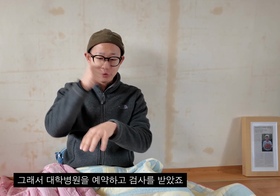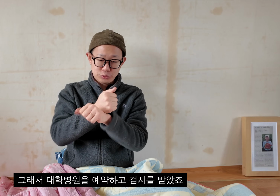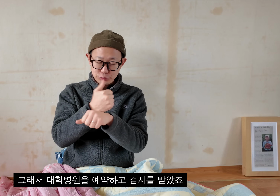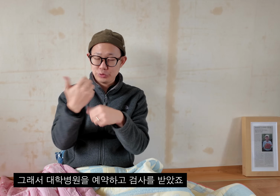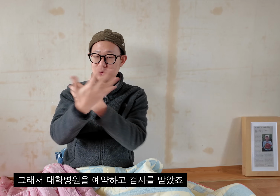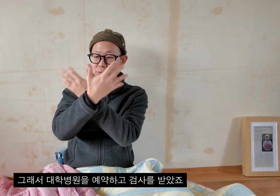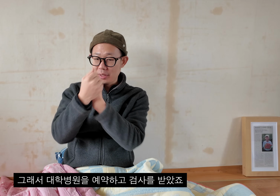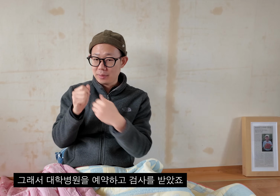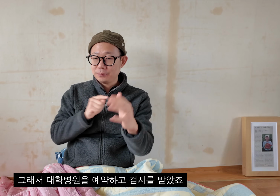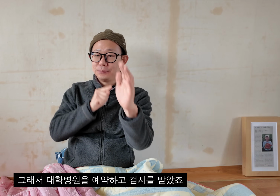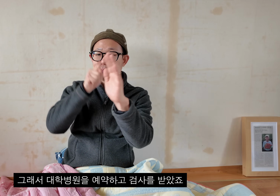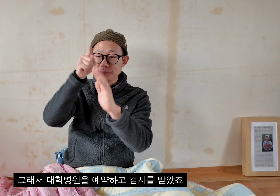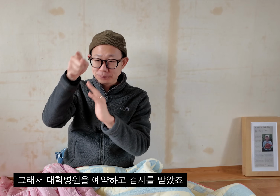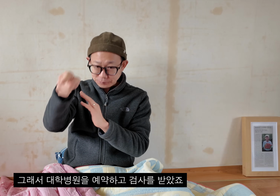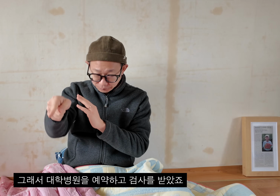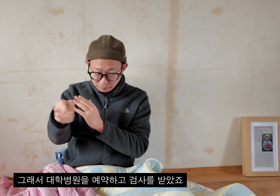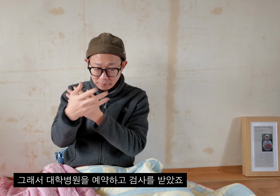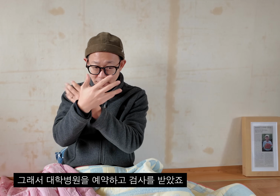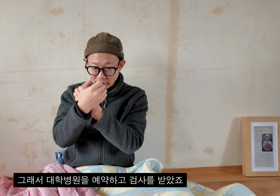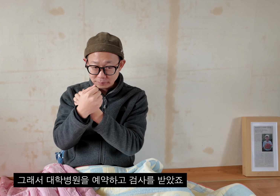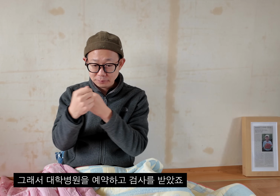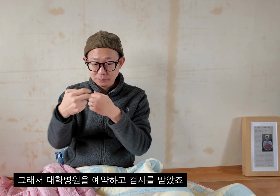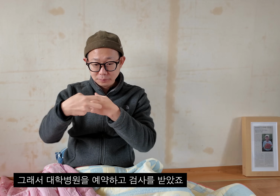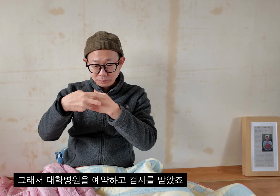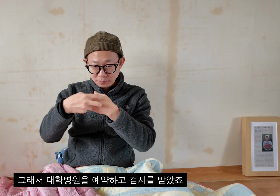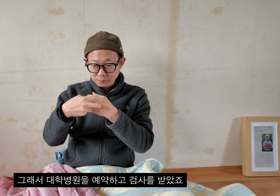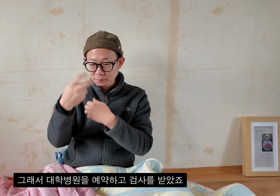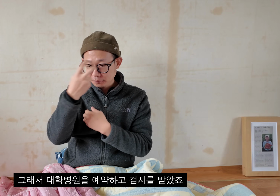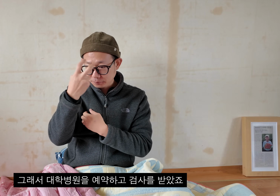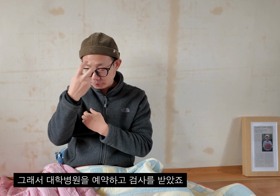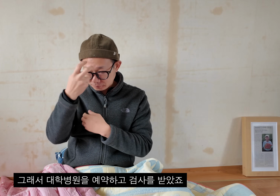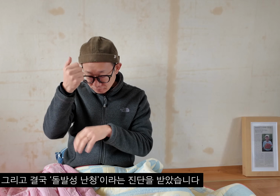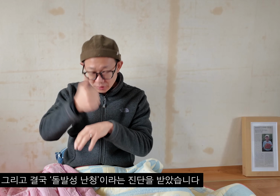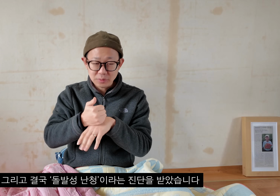I made an appointment, got tested,